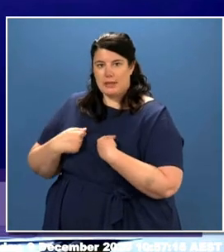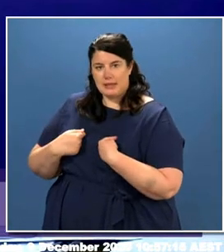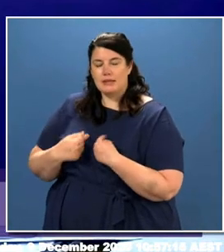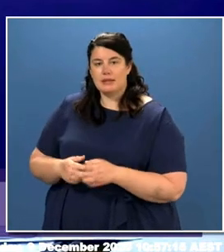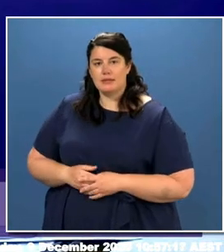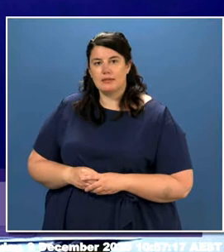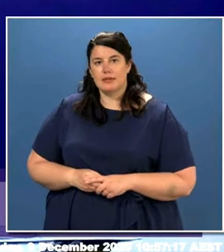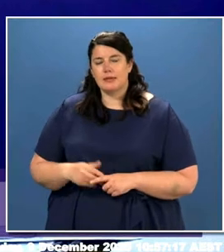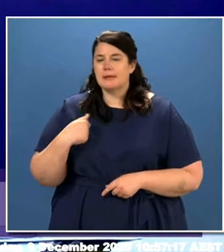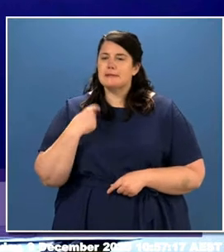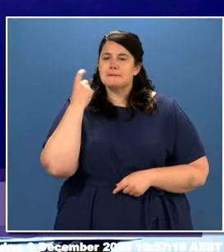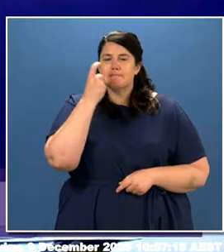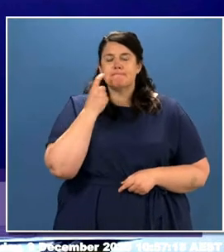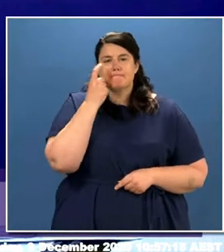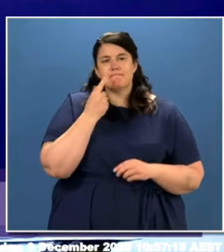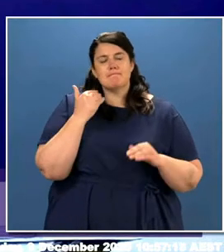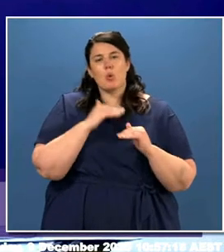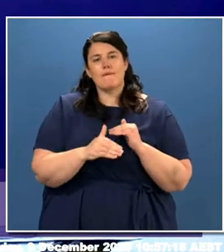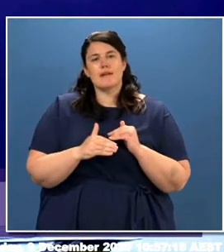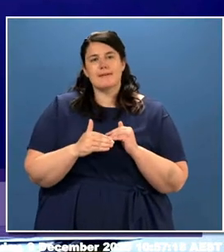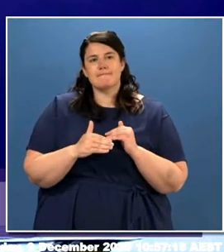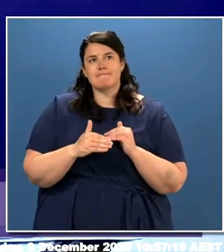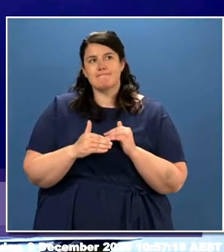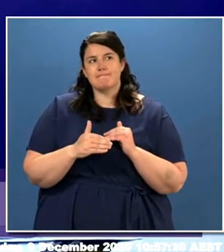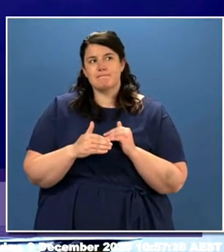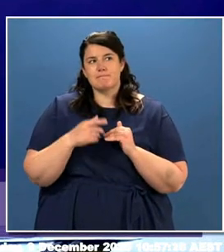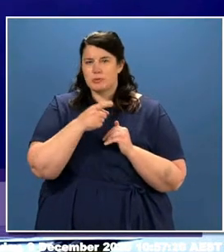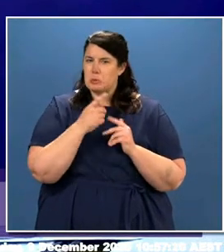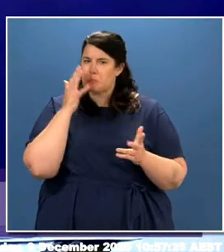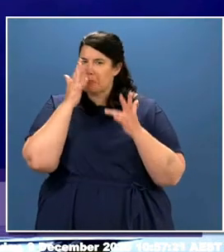I'm just interested in whether you have any reflections on that.